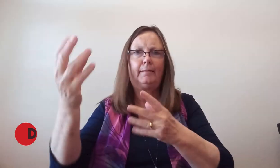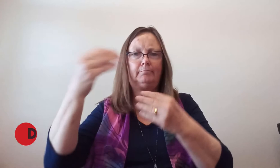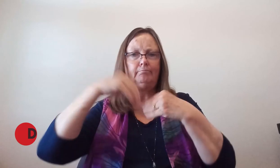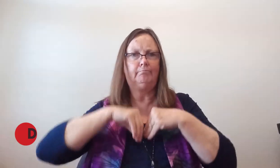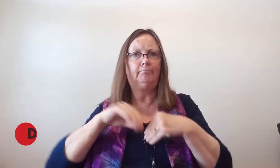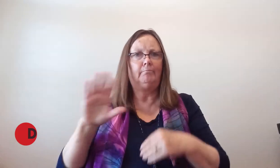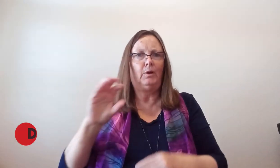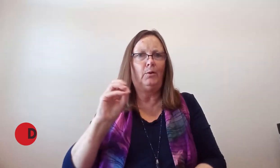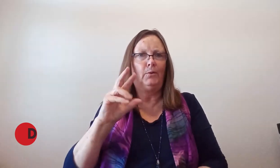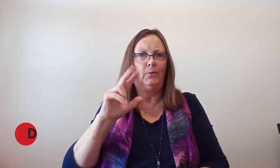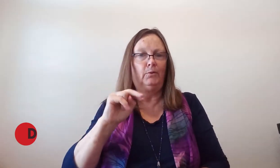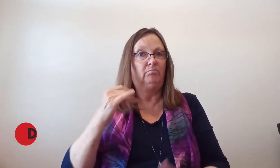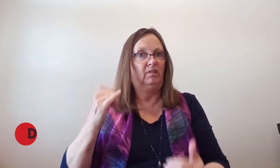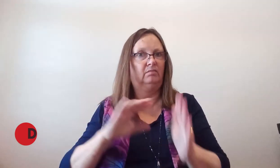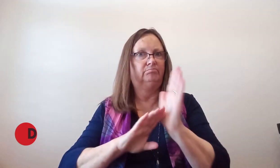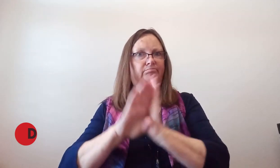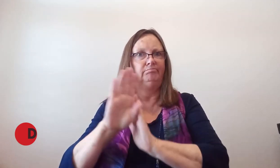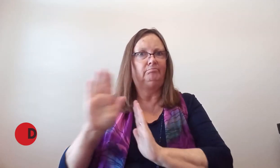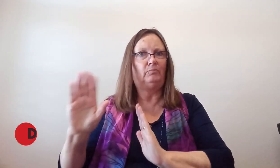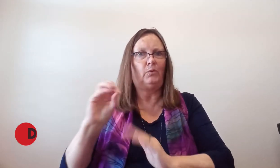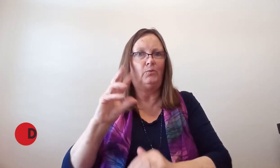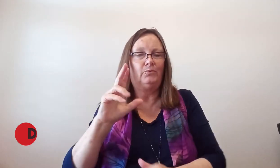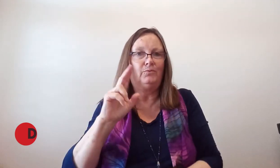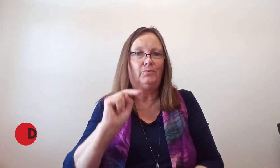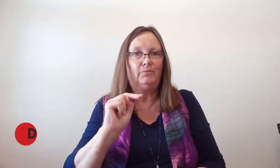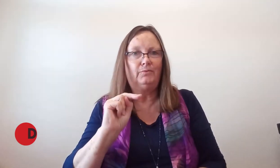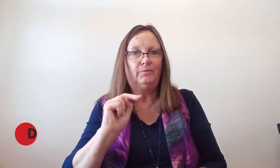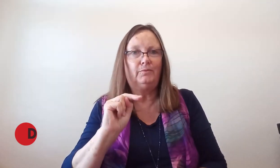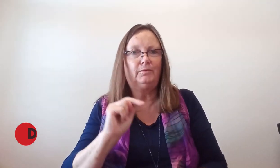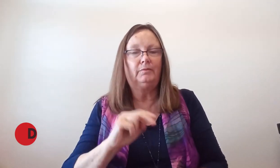and was successful on his own.